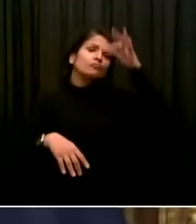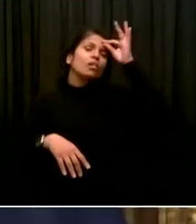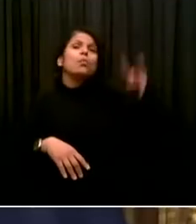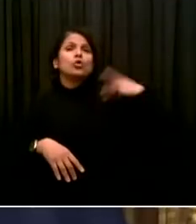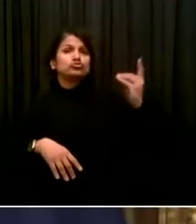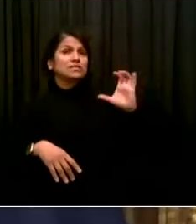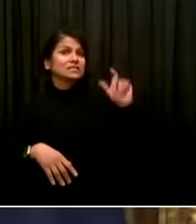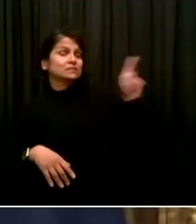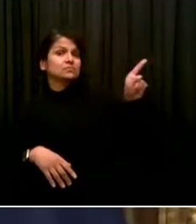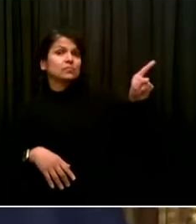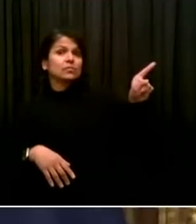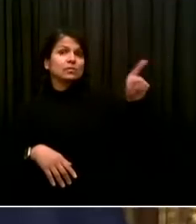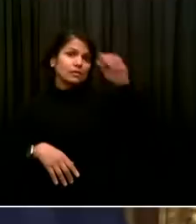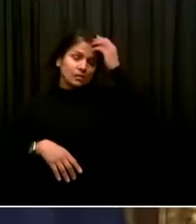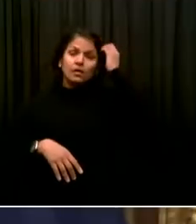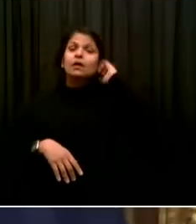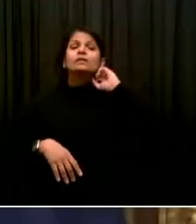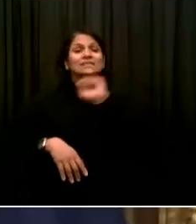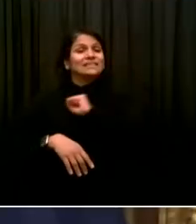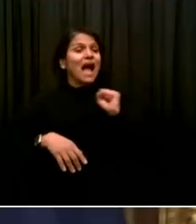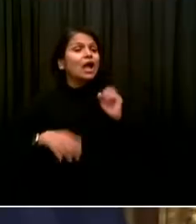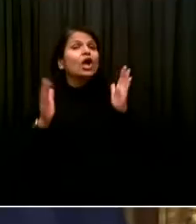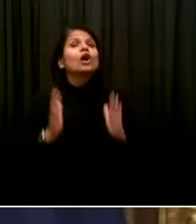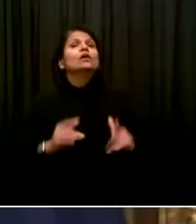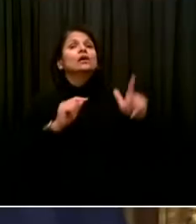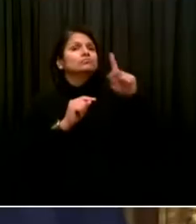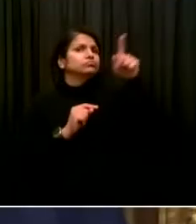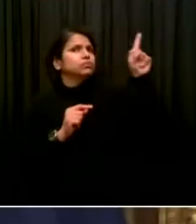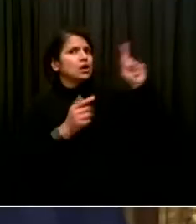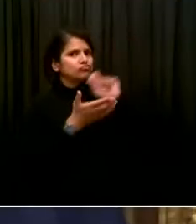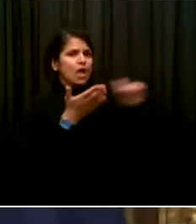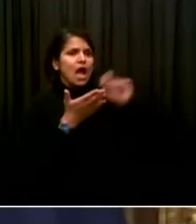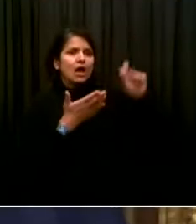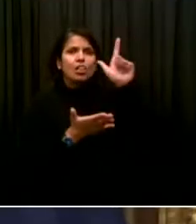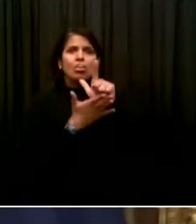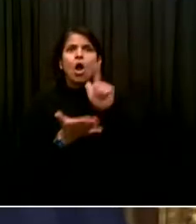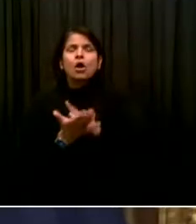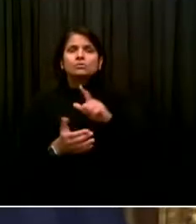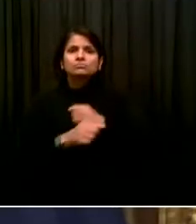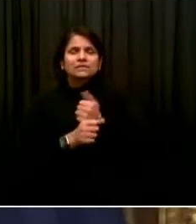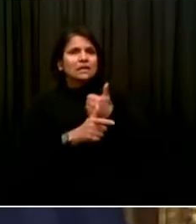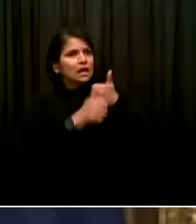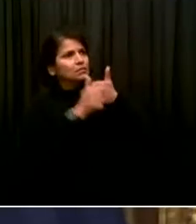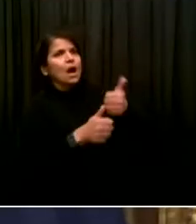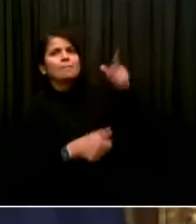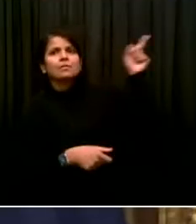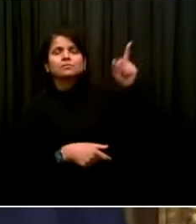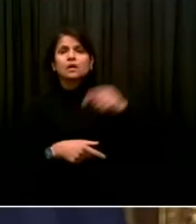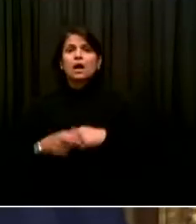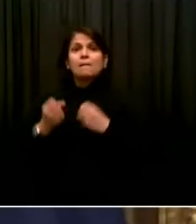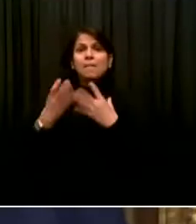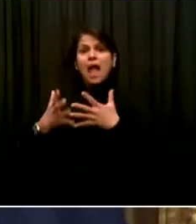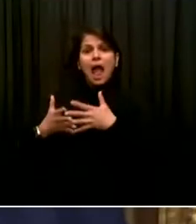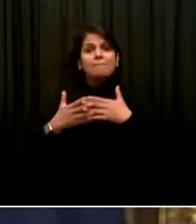E THIIT S TIME FOR OUR FEDERAL LEADERS TO RISE TO THE OCCASION AND PASS COMMON SENSE LEGISLATION